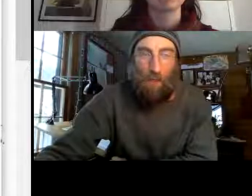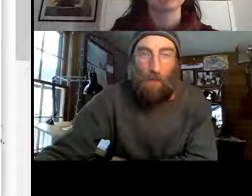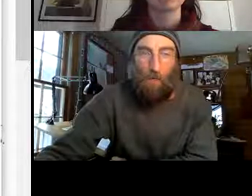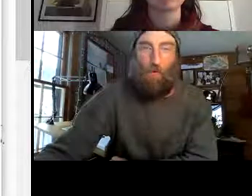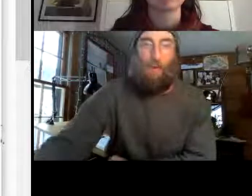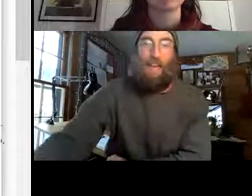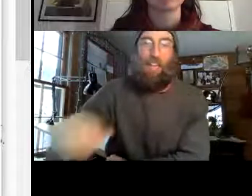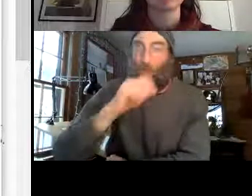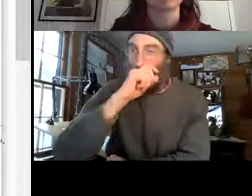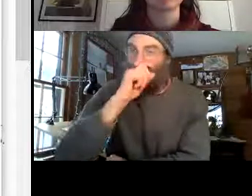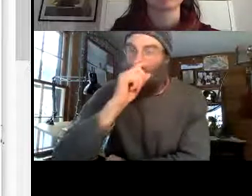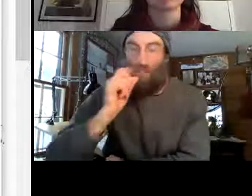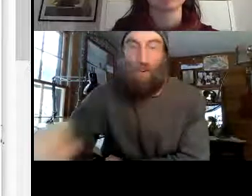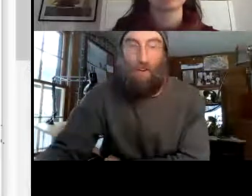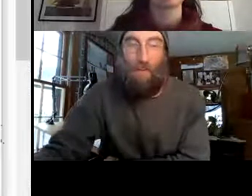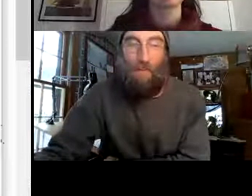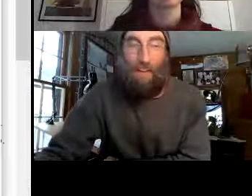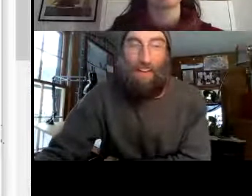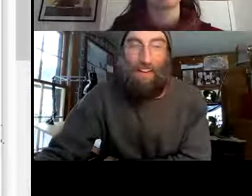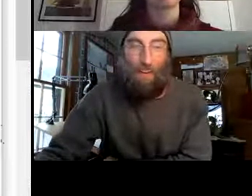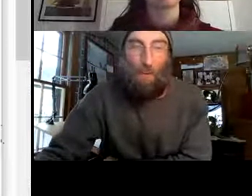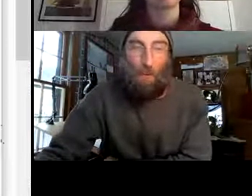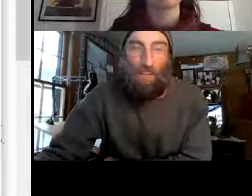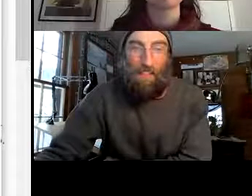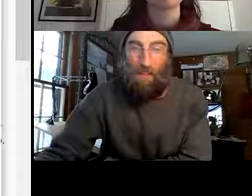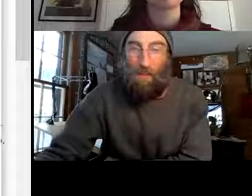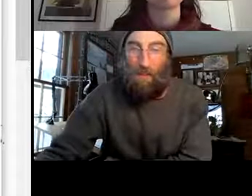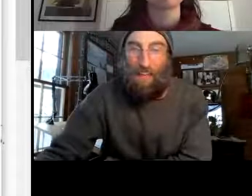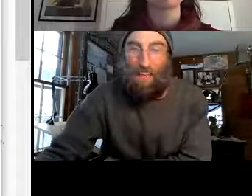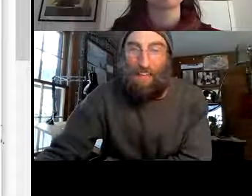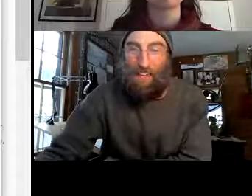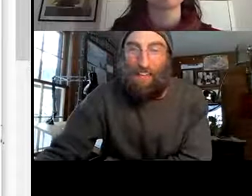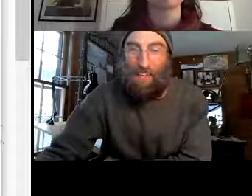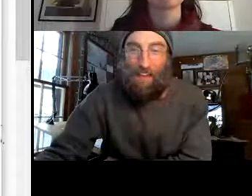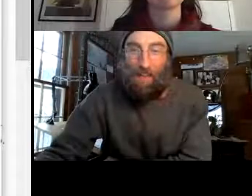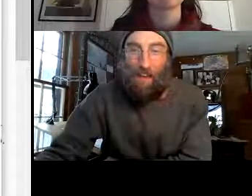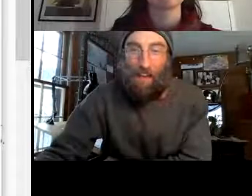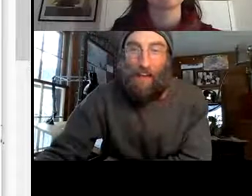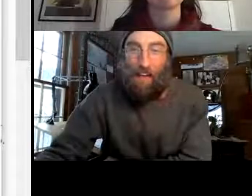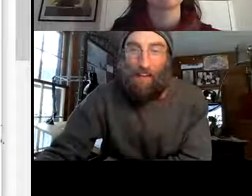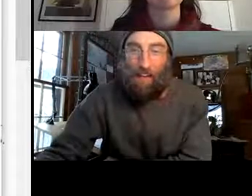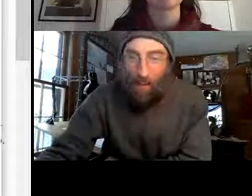So the old man, the old 44 year old man wins the golden pen case and that--